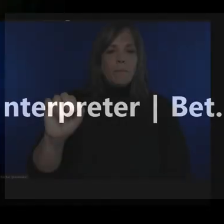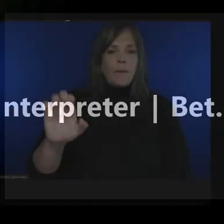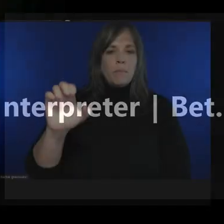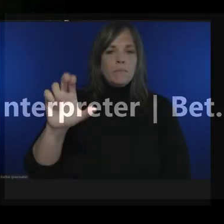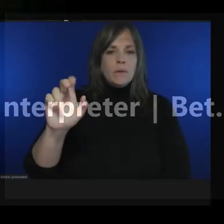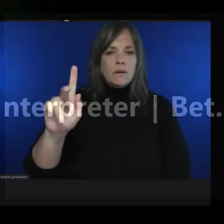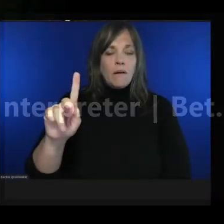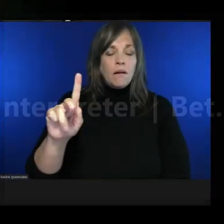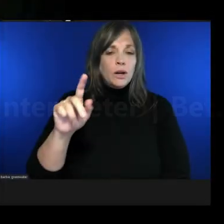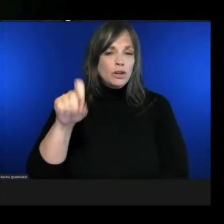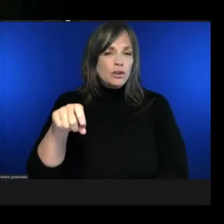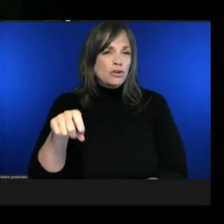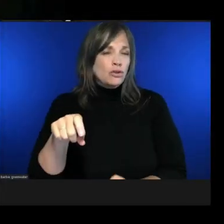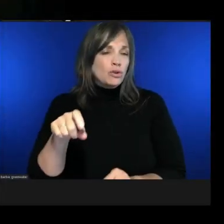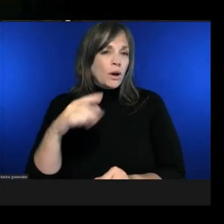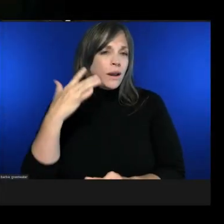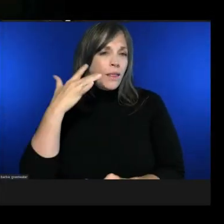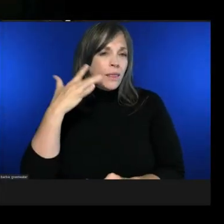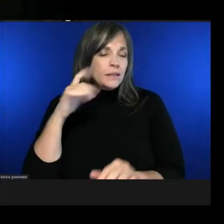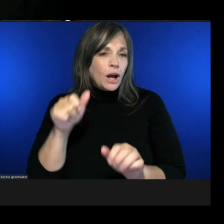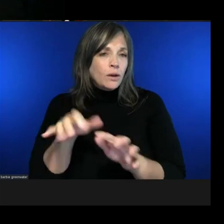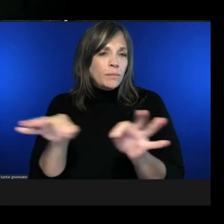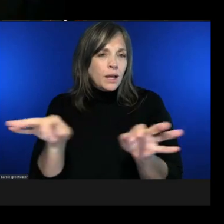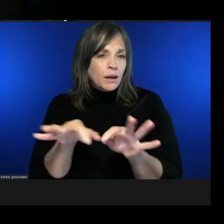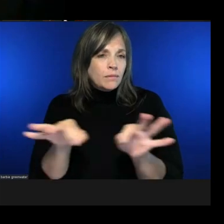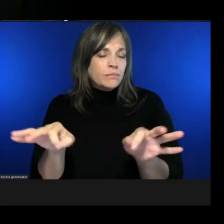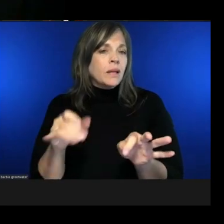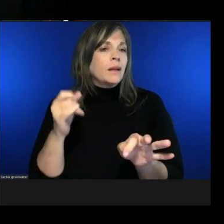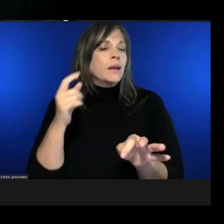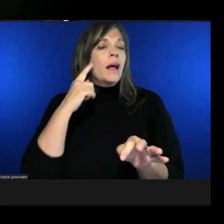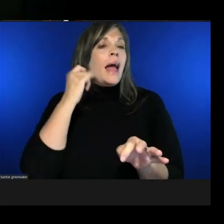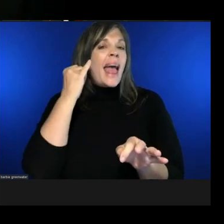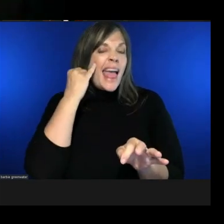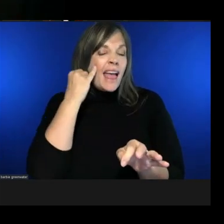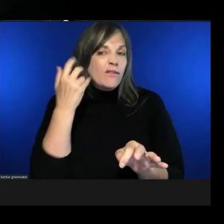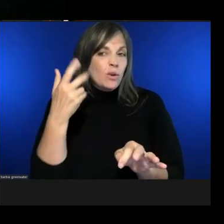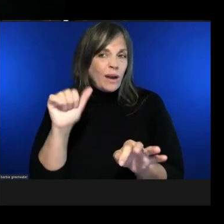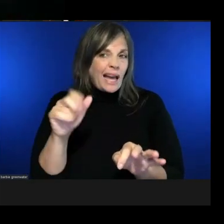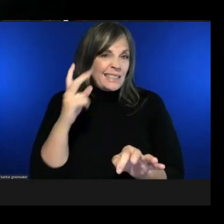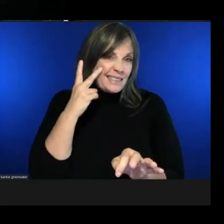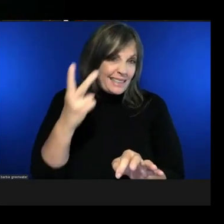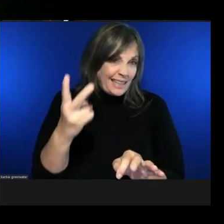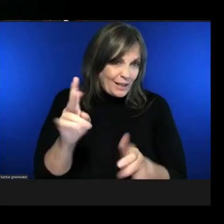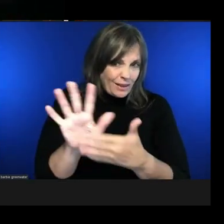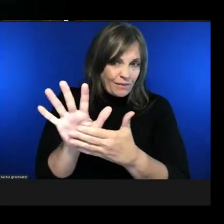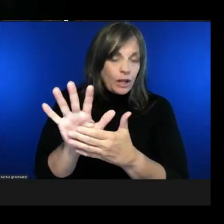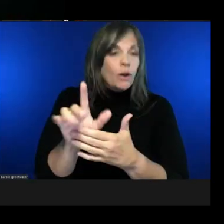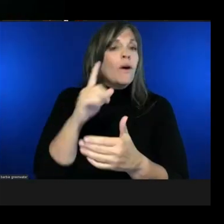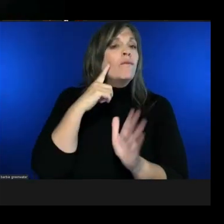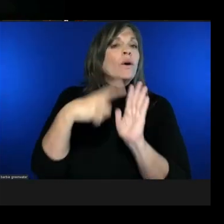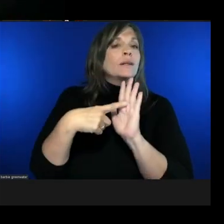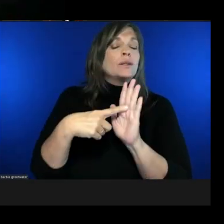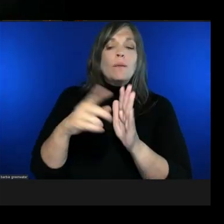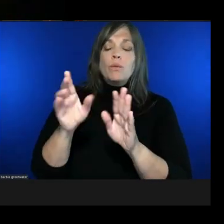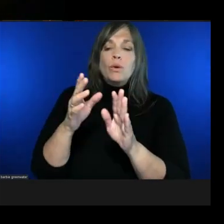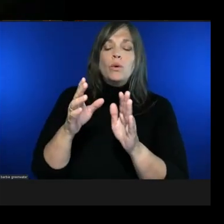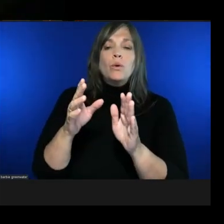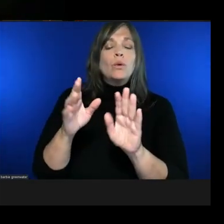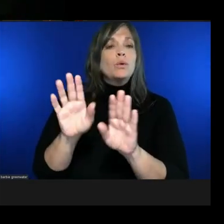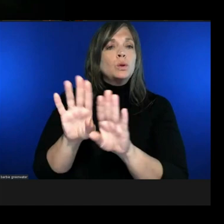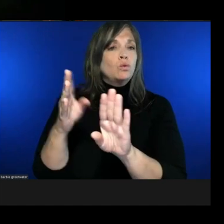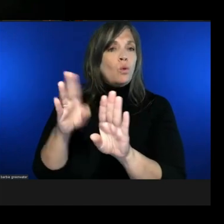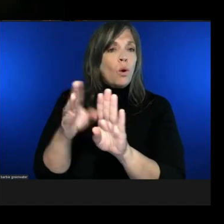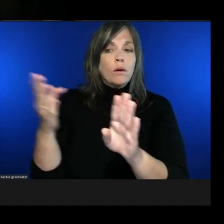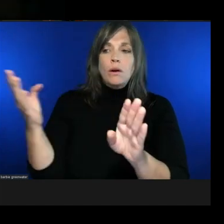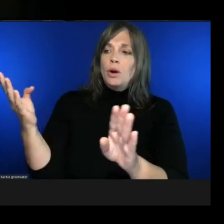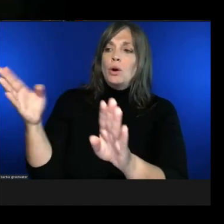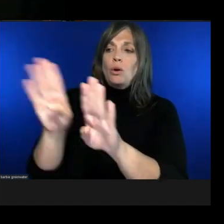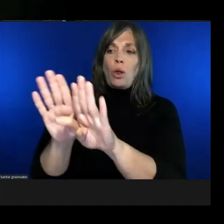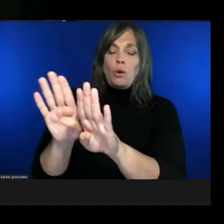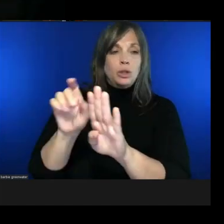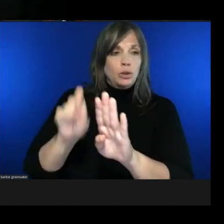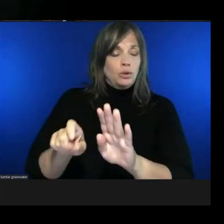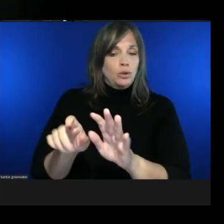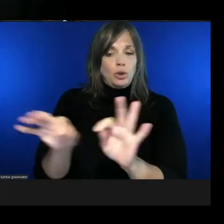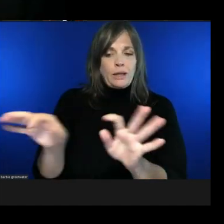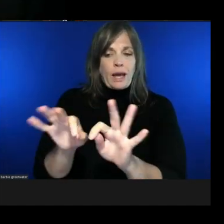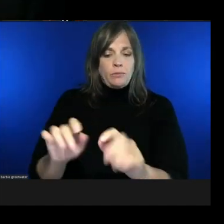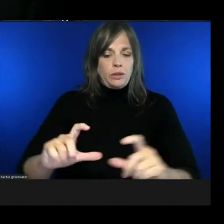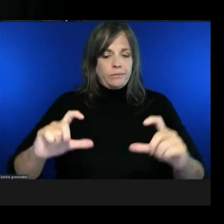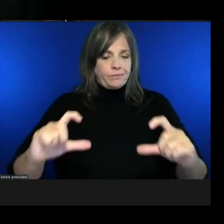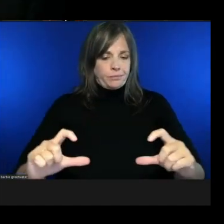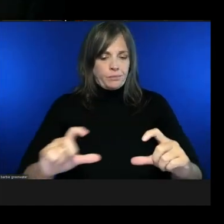For instance, if we see the door being closed, should it be captioned [door closes]?